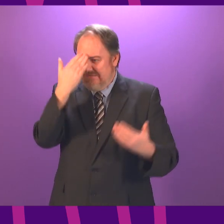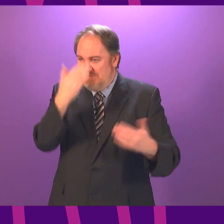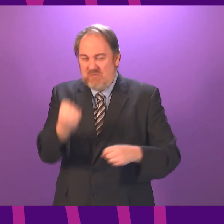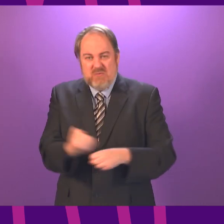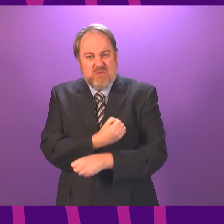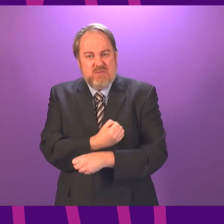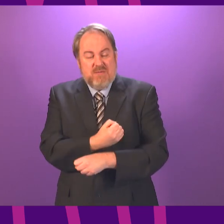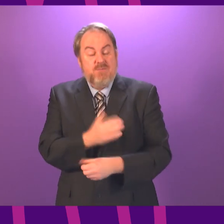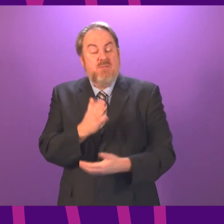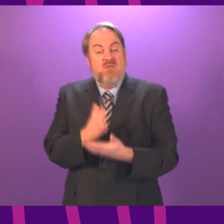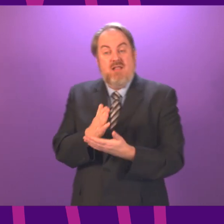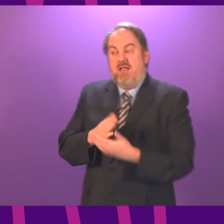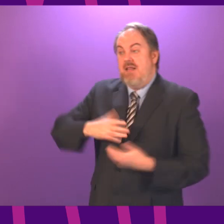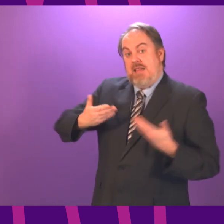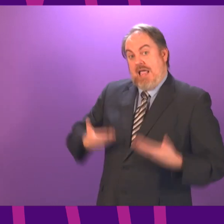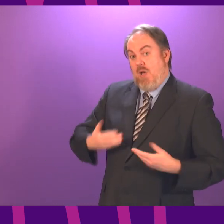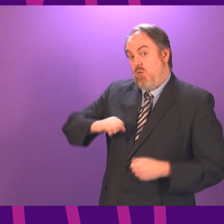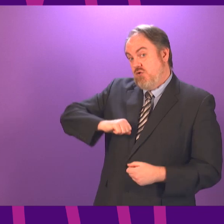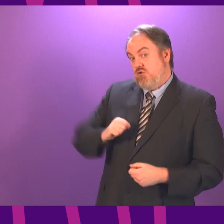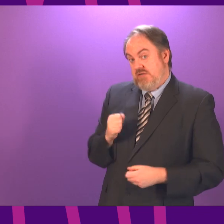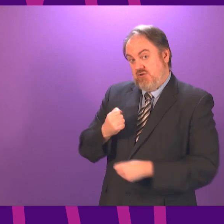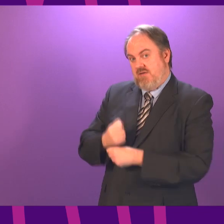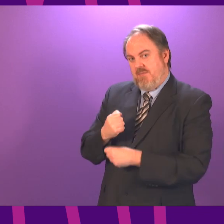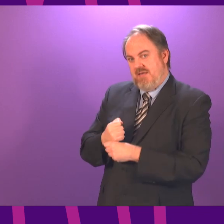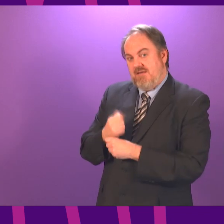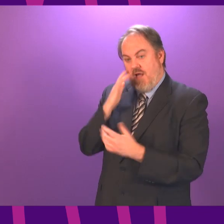We know that the Scottish Government is now reviewing the guidance, but it is far too